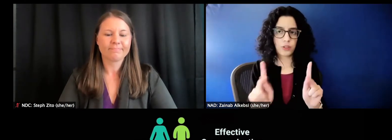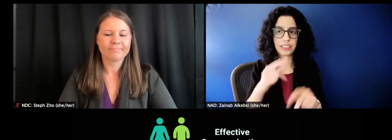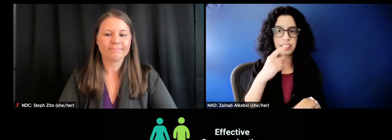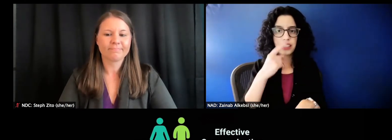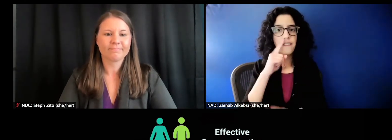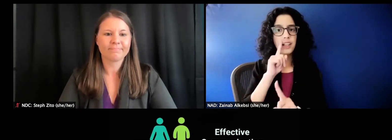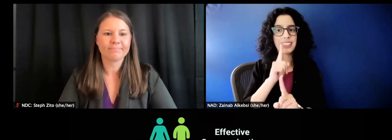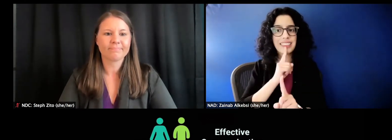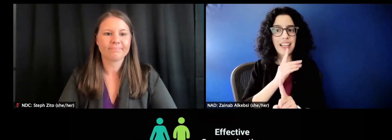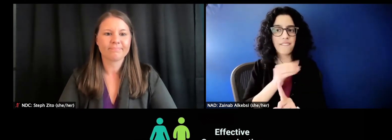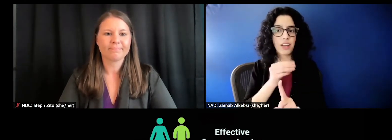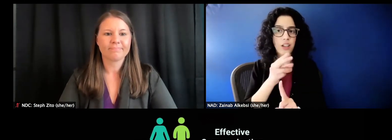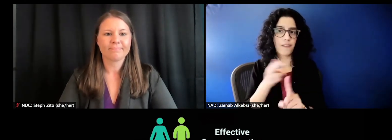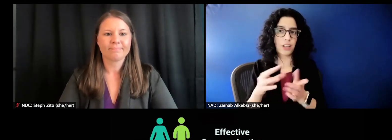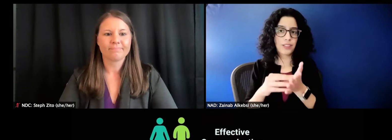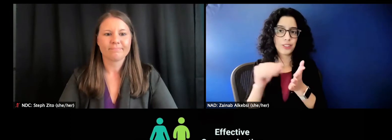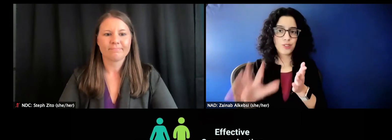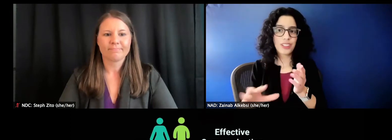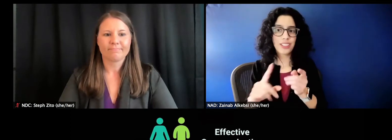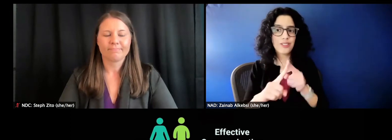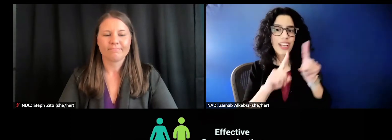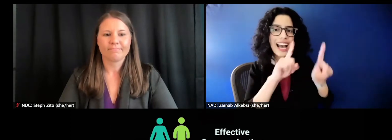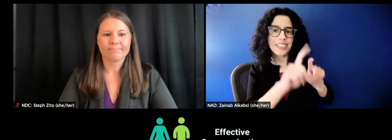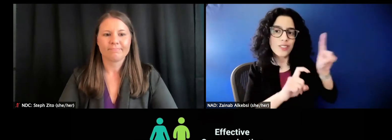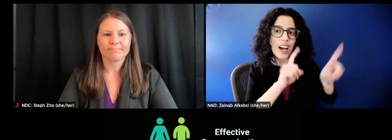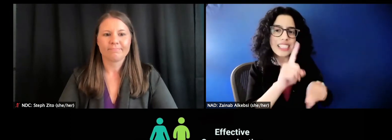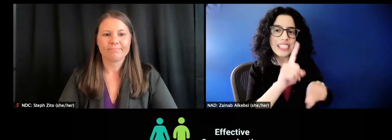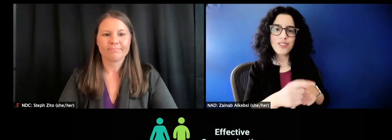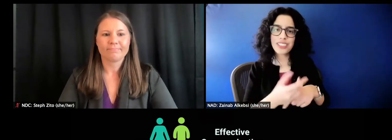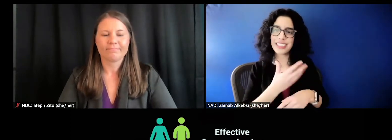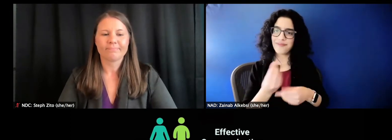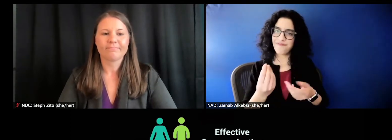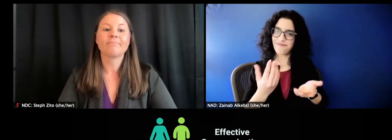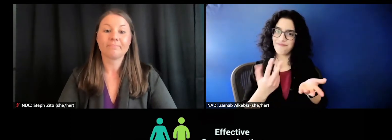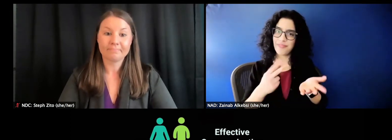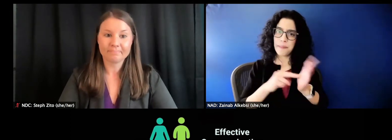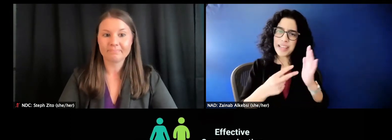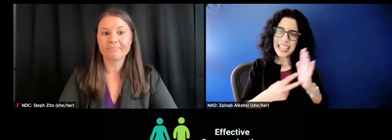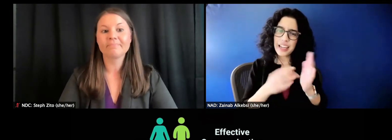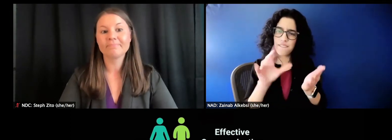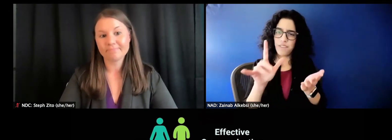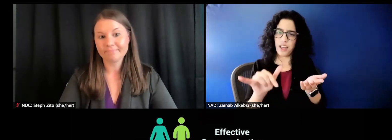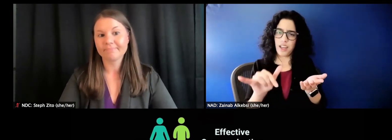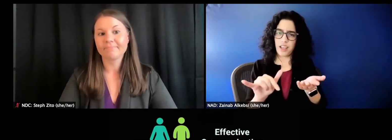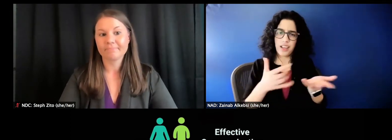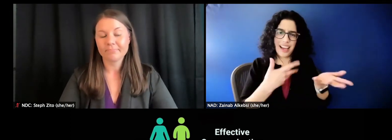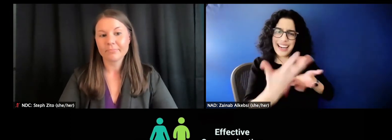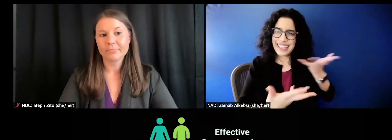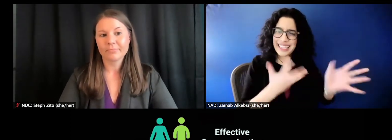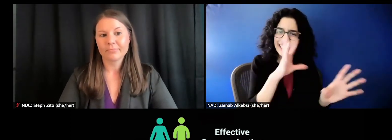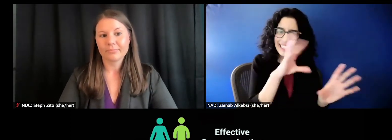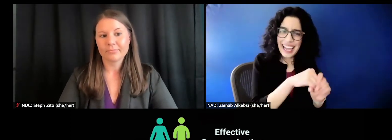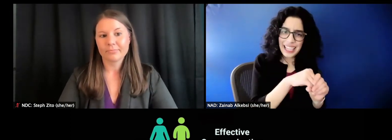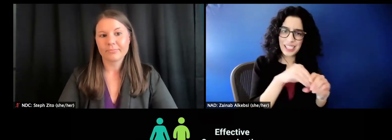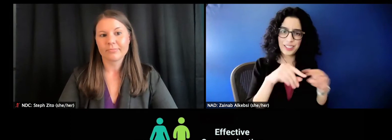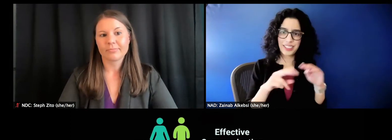for the deaf or hard of hearing student to ask questions, and meaningfully engage in the class.